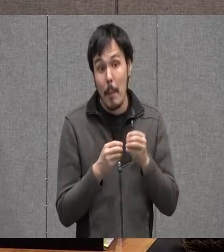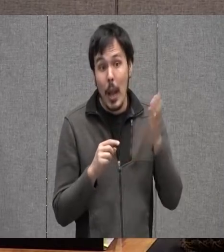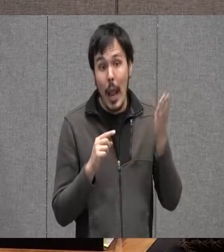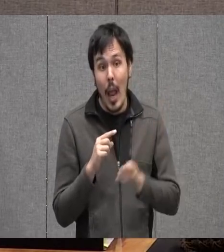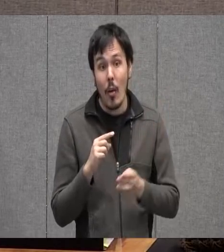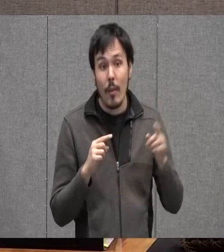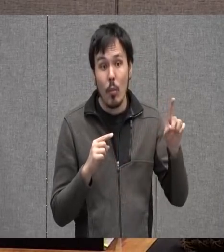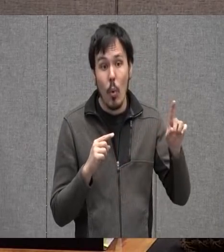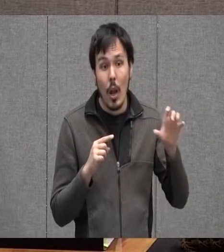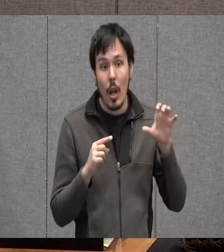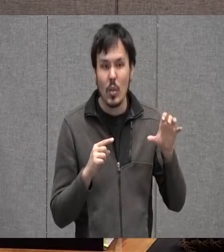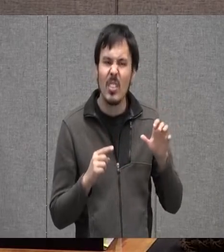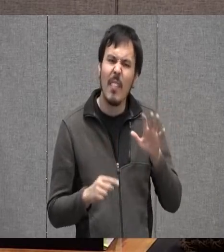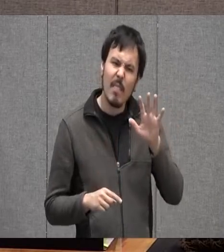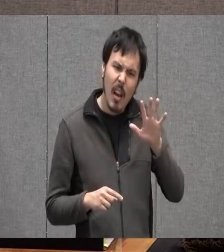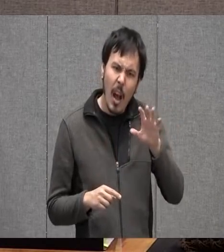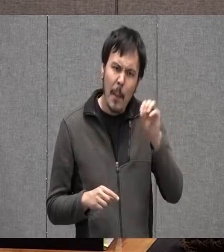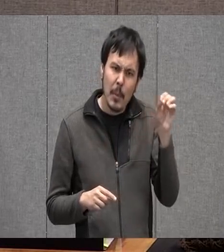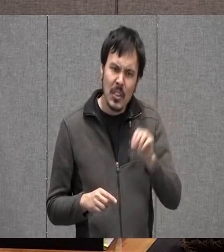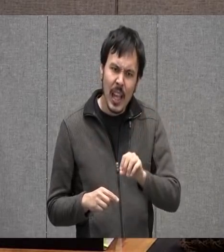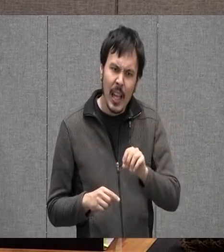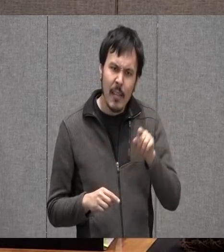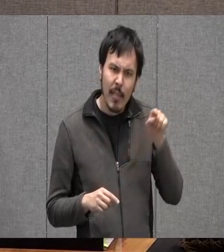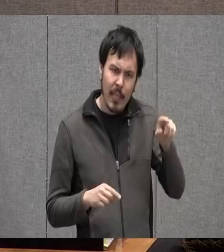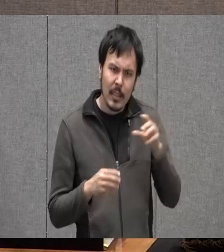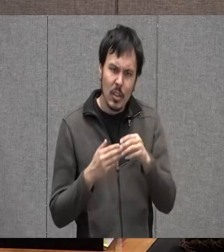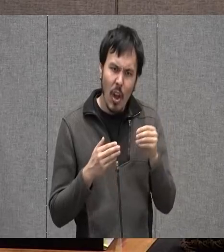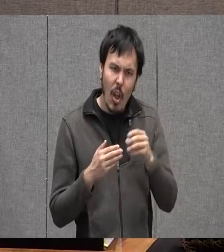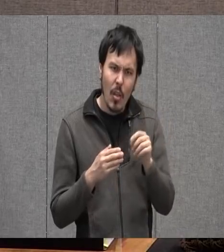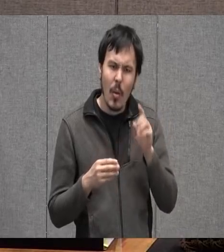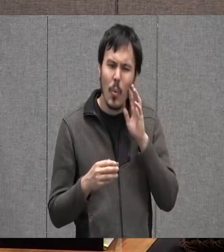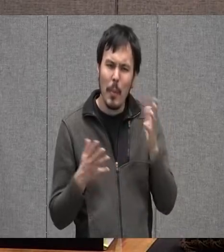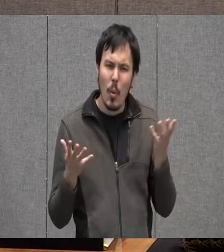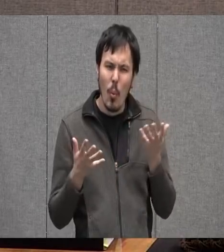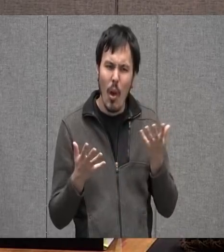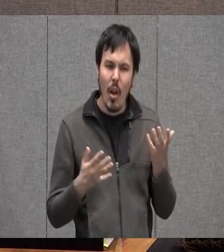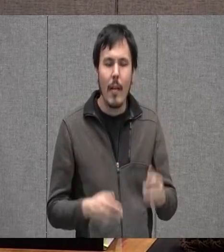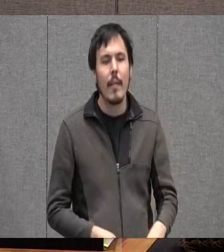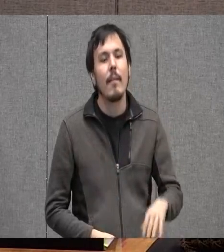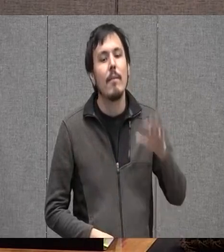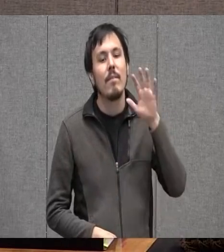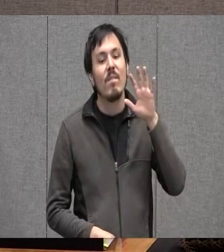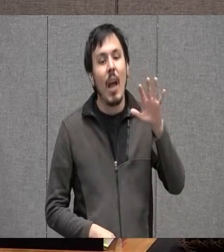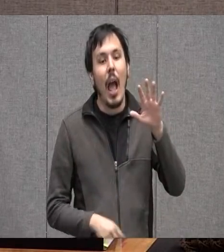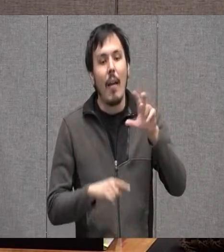what would five percent of this dollar look like? It would be just five units or five squares, right?